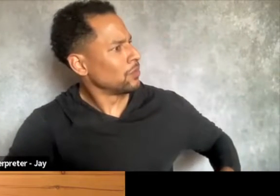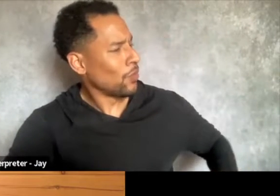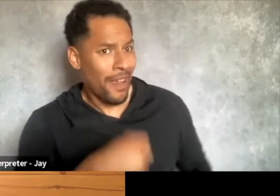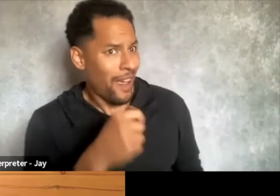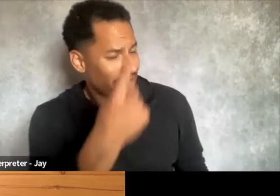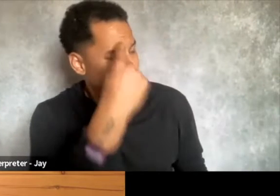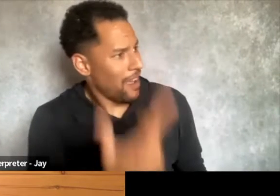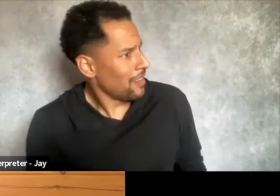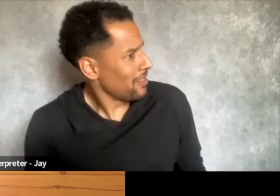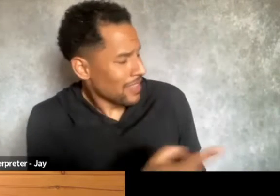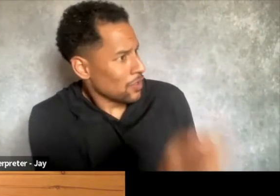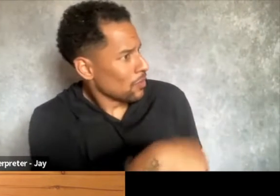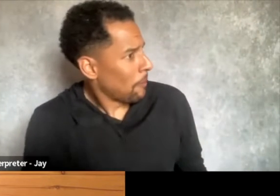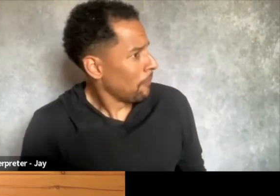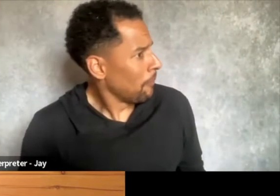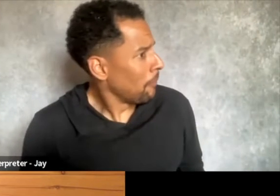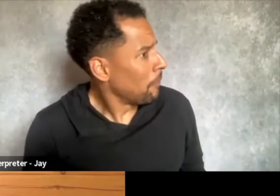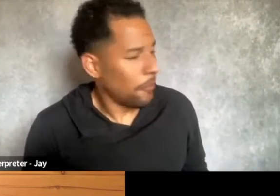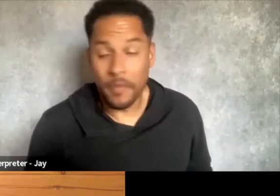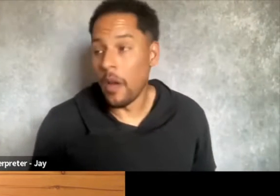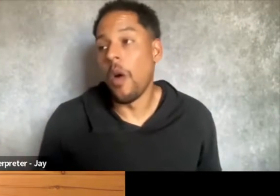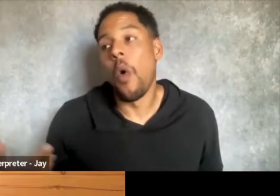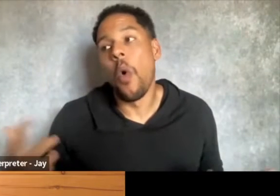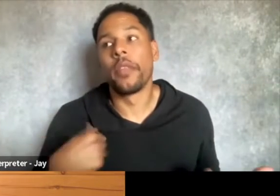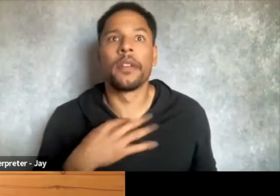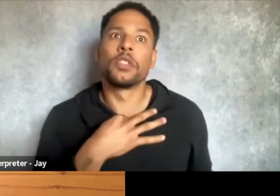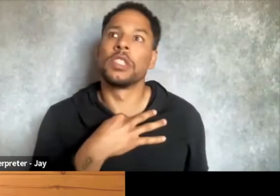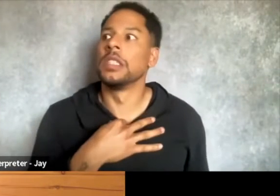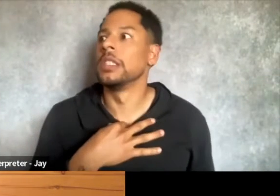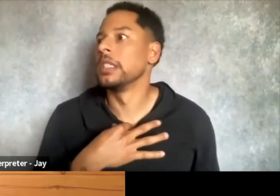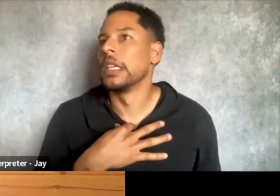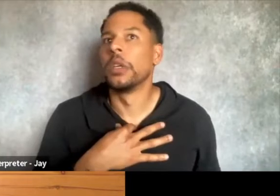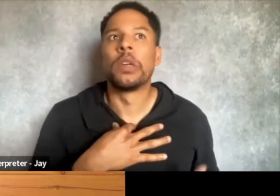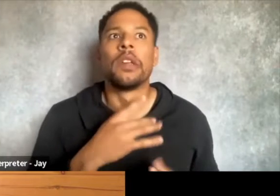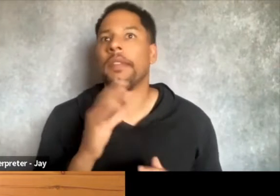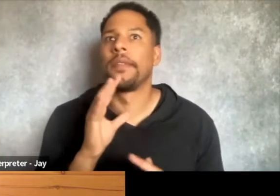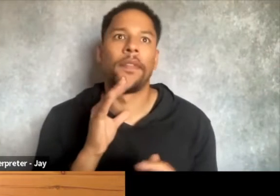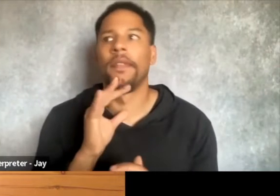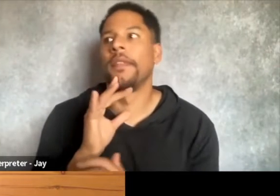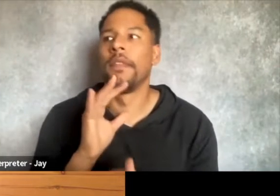Seems my curiosity got the better of me. Curiosity of what?